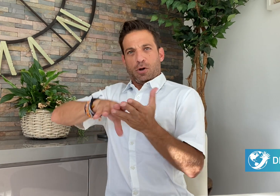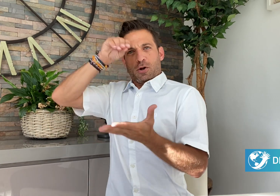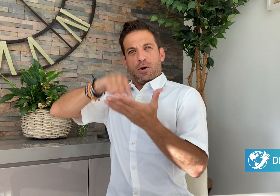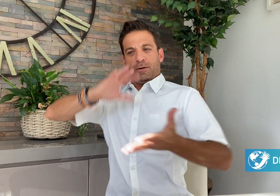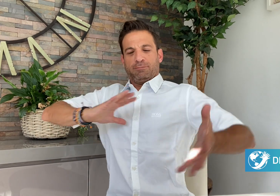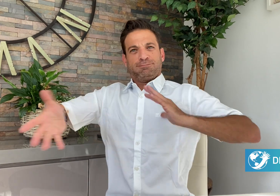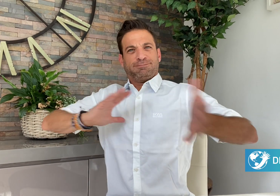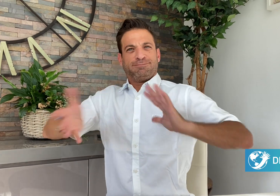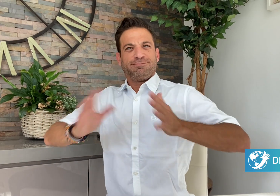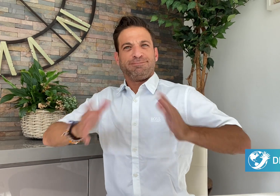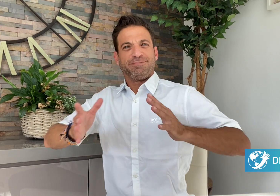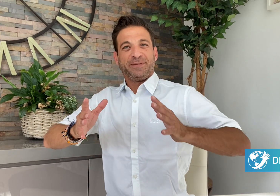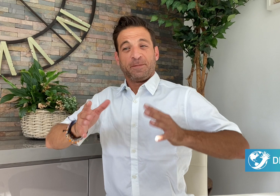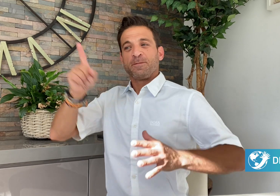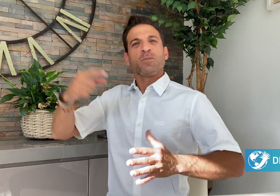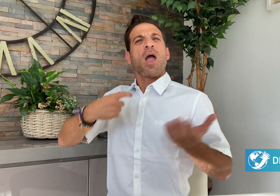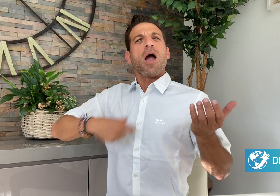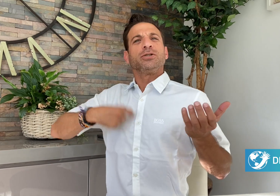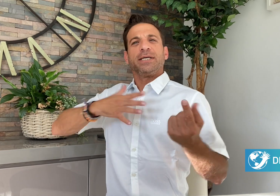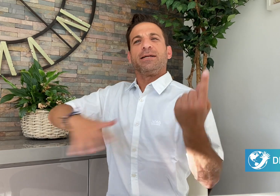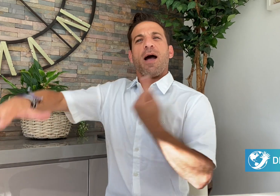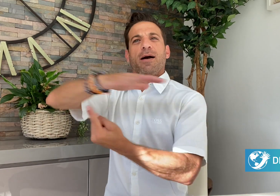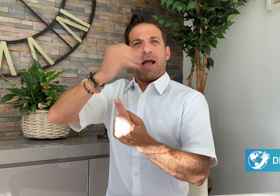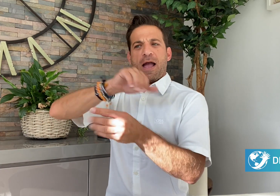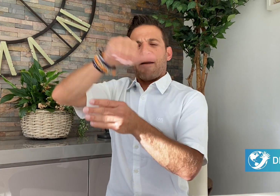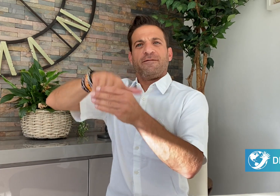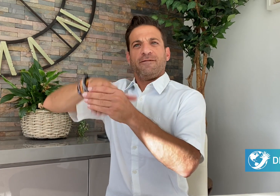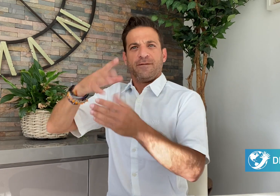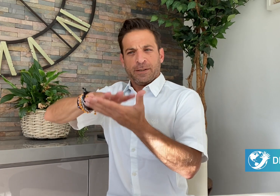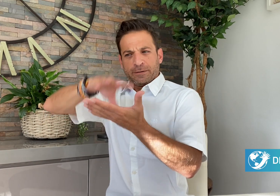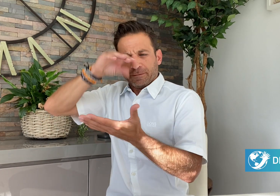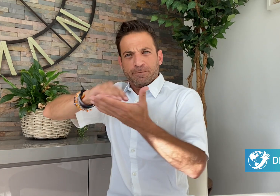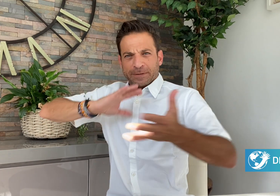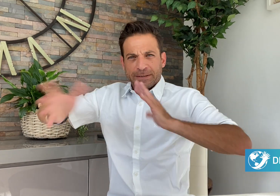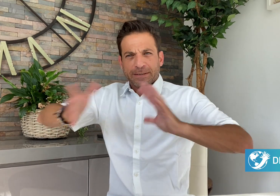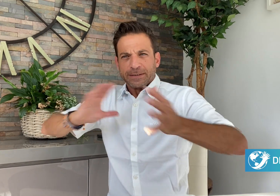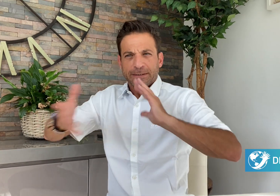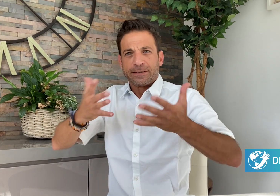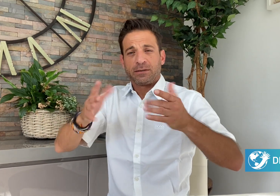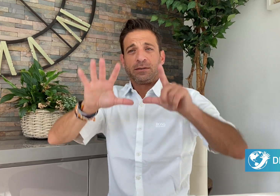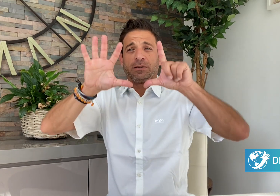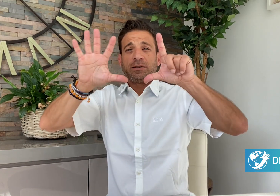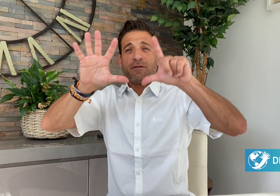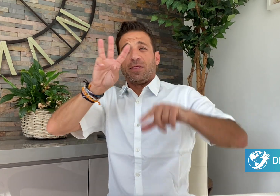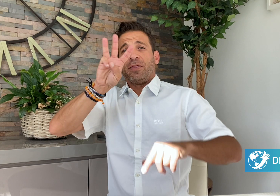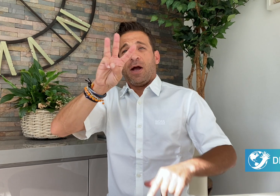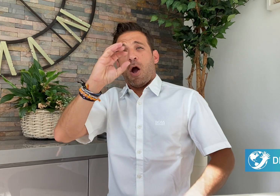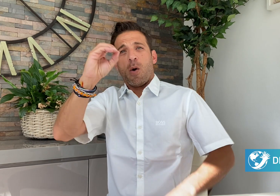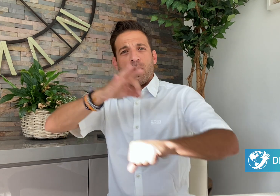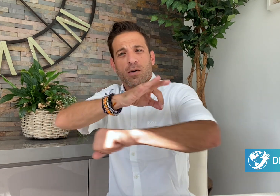Sign language now will be one of the required courses within